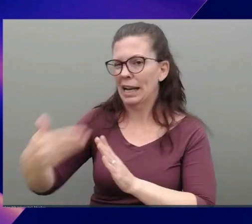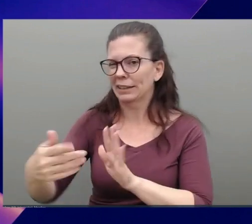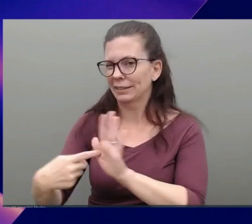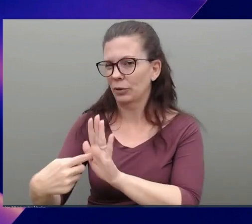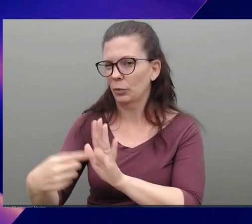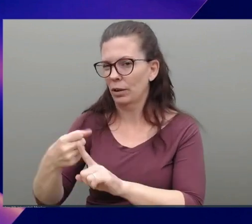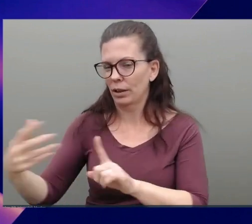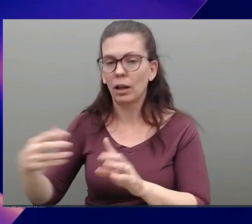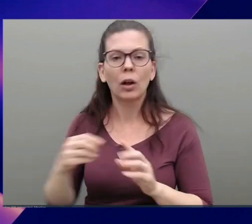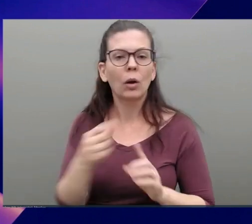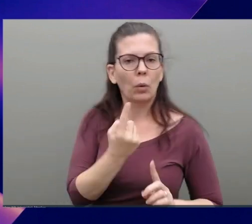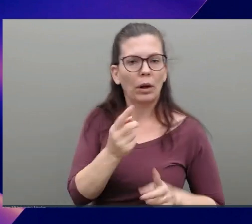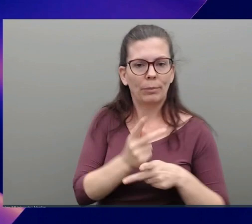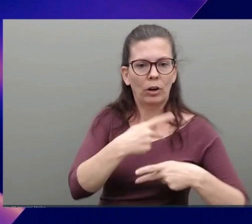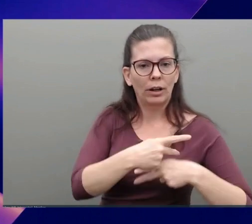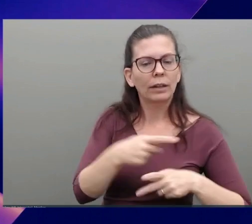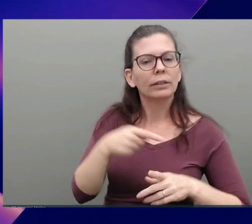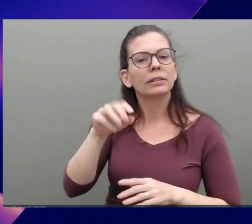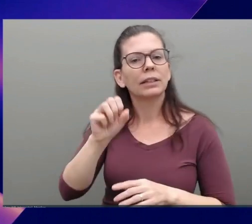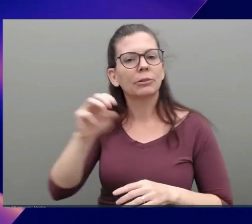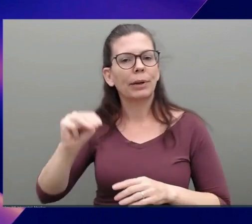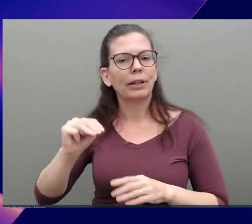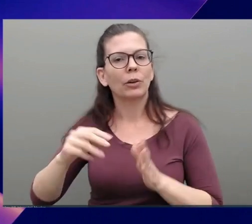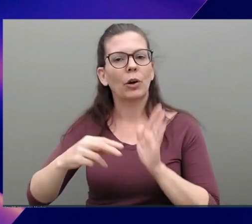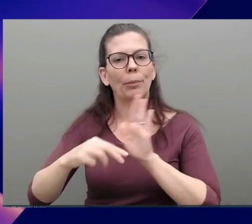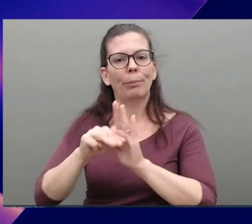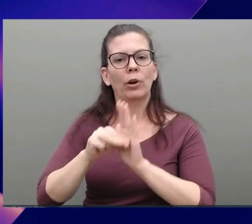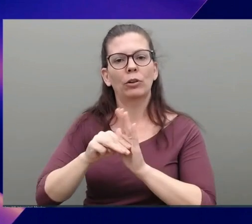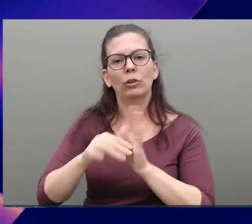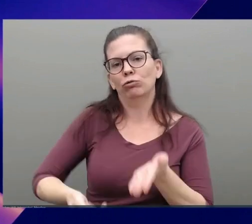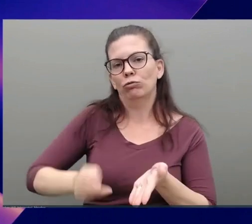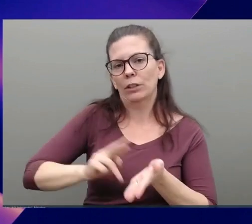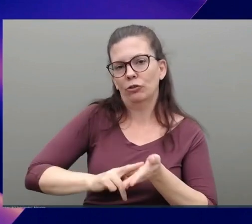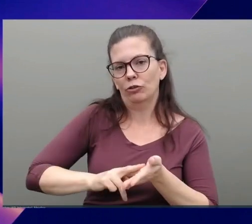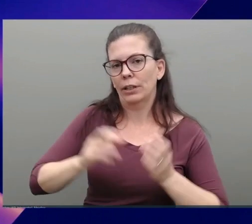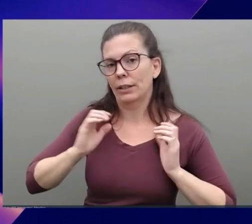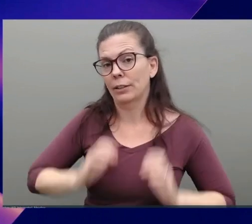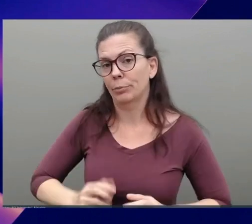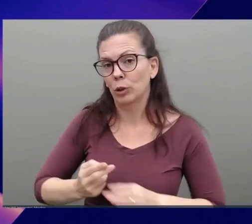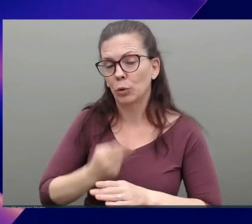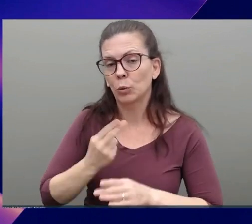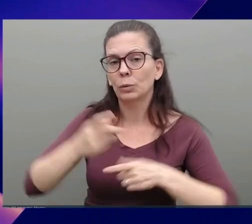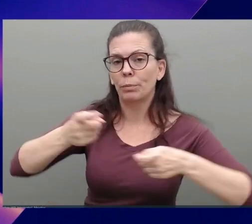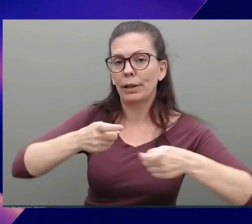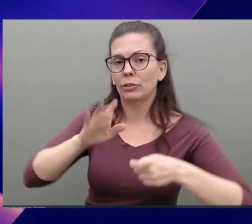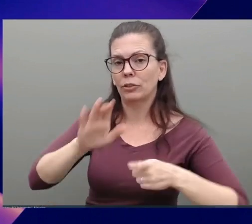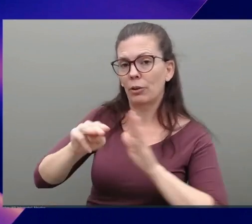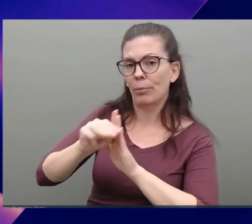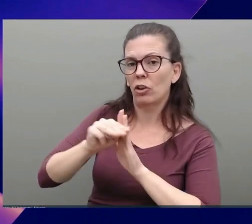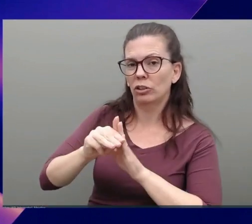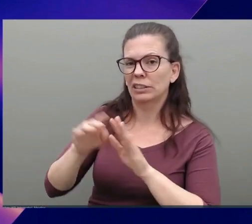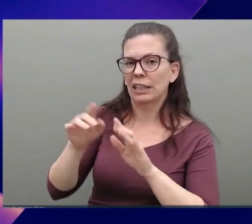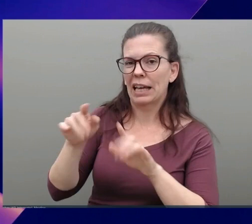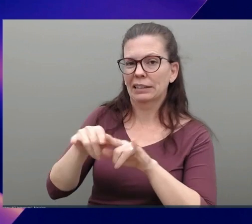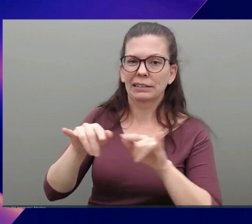which is SageMaker Model Registry, that customers are using to manage their models at scale. And what it does is,